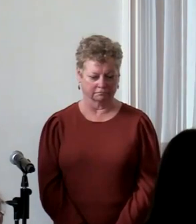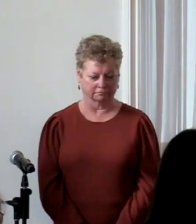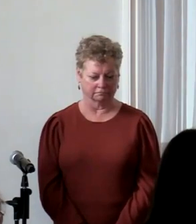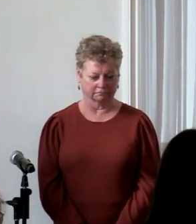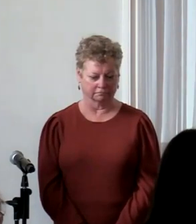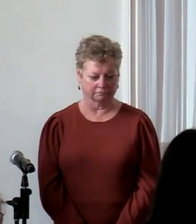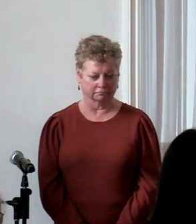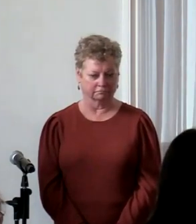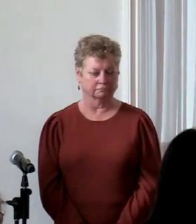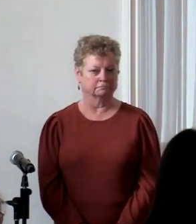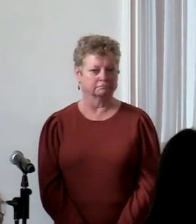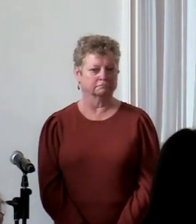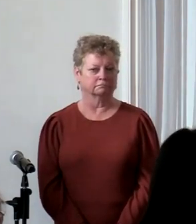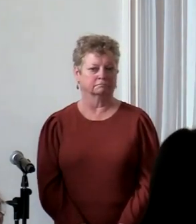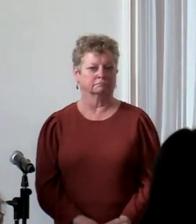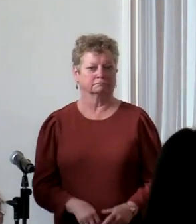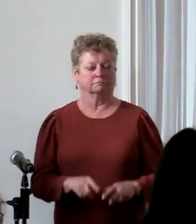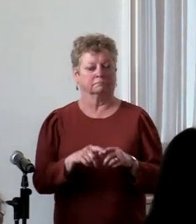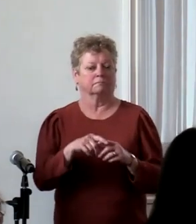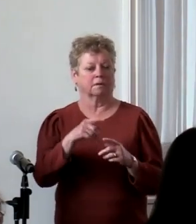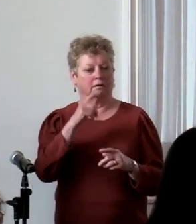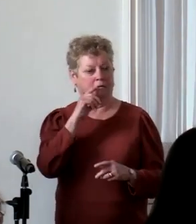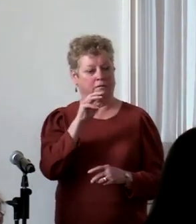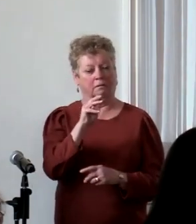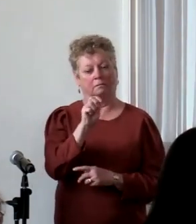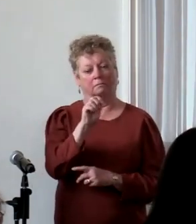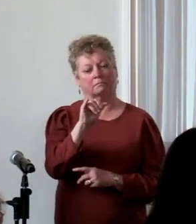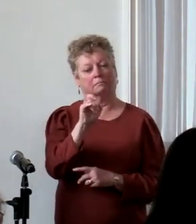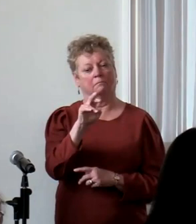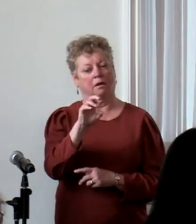So, although Mayor Mike Savage was not able to join us this morning,